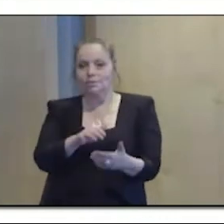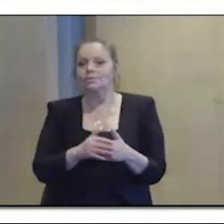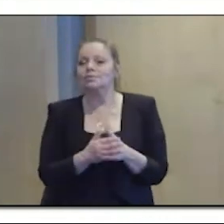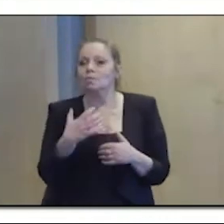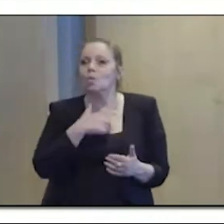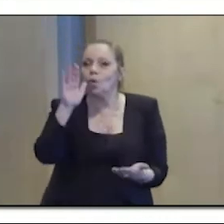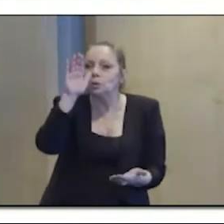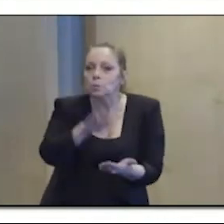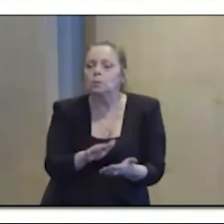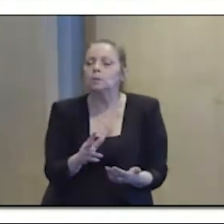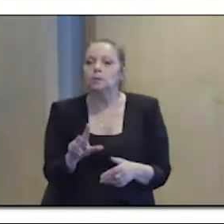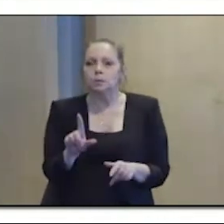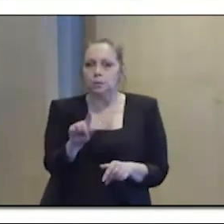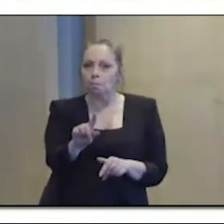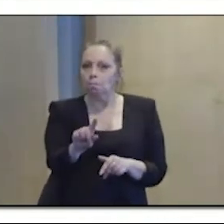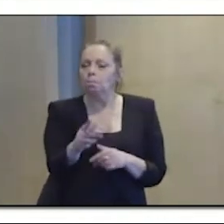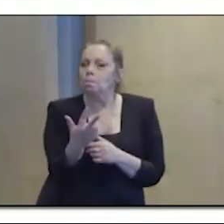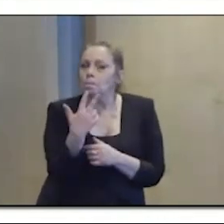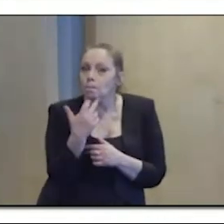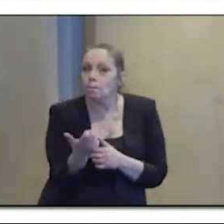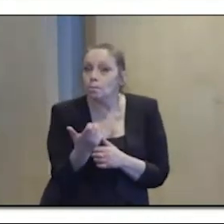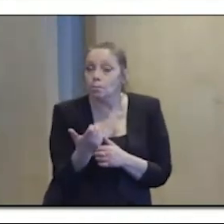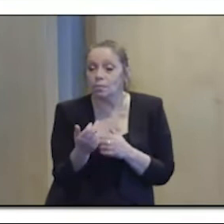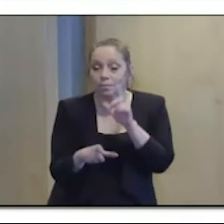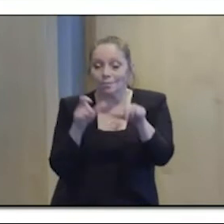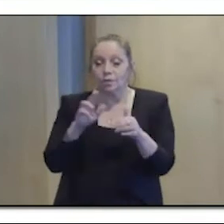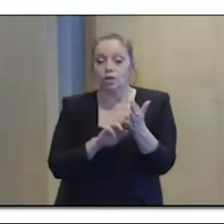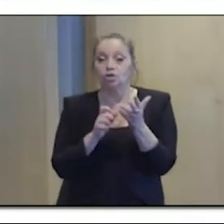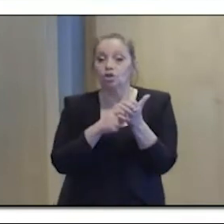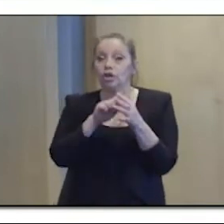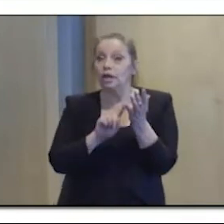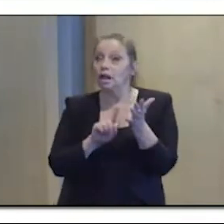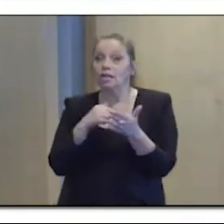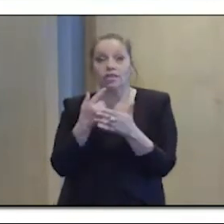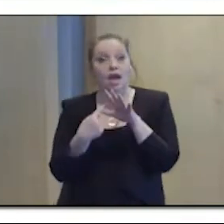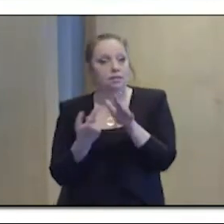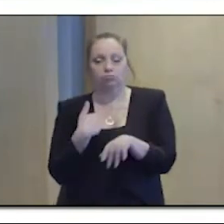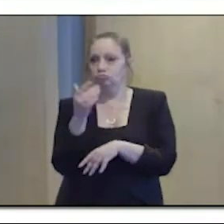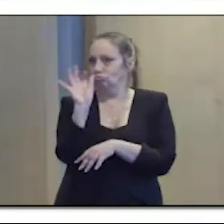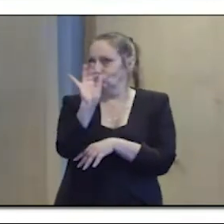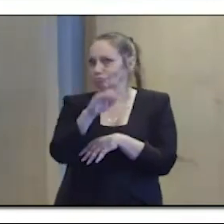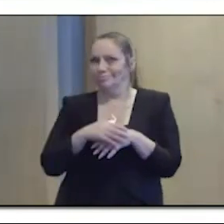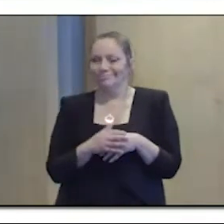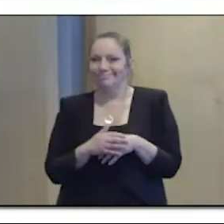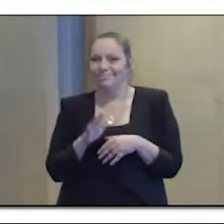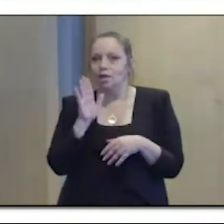electricity for customers new nuclear is not the answer. Even before you get to considering the